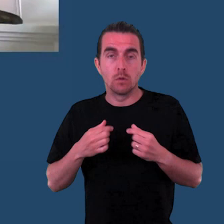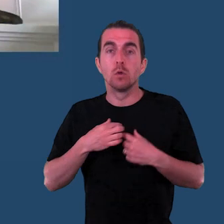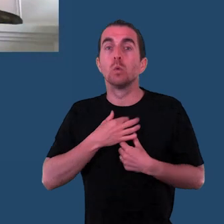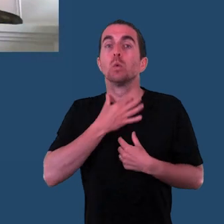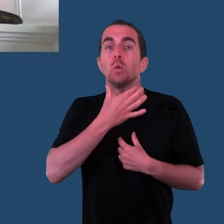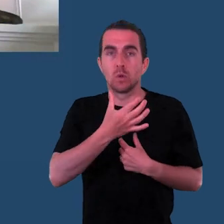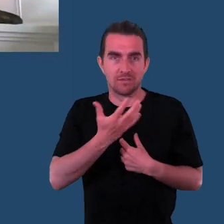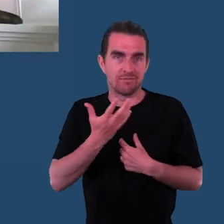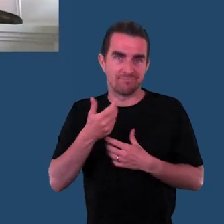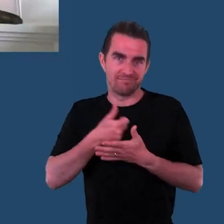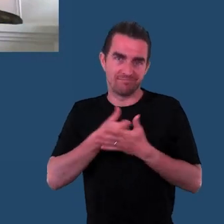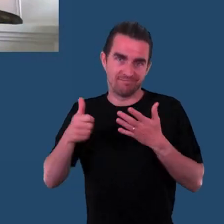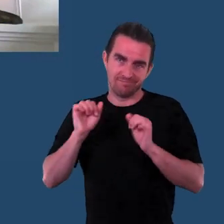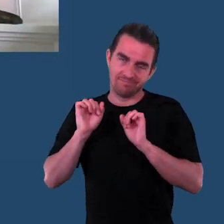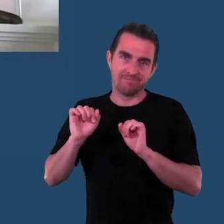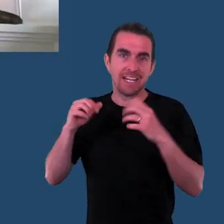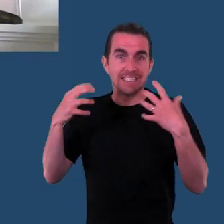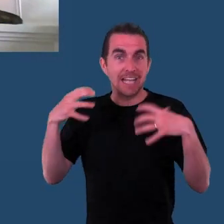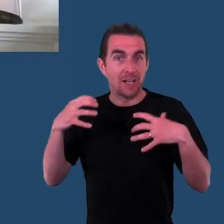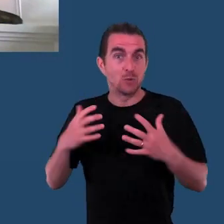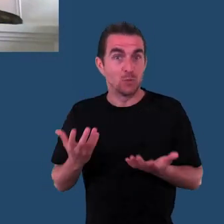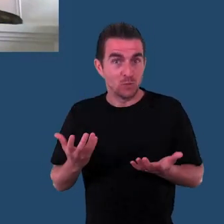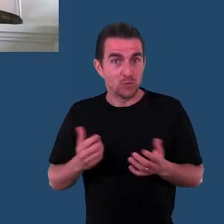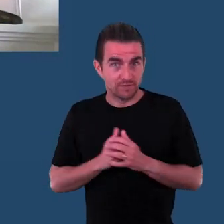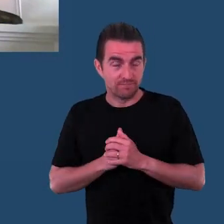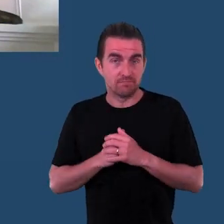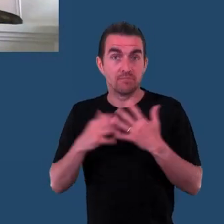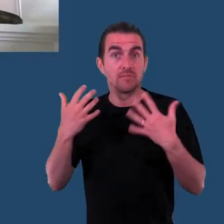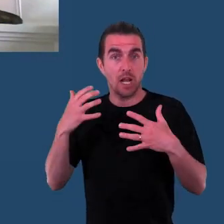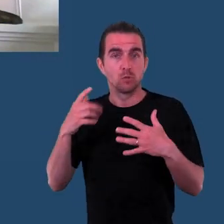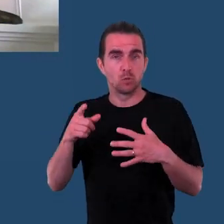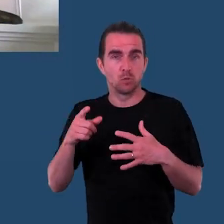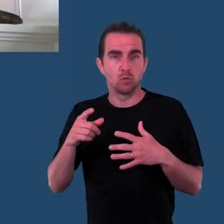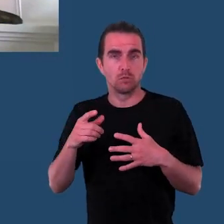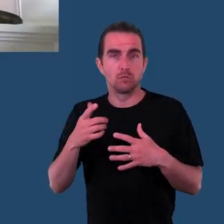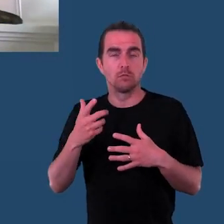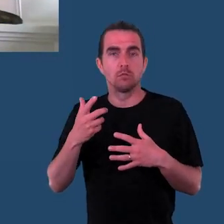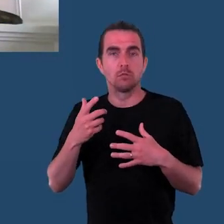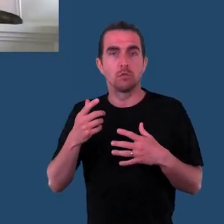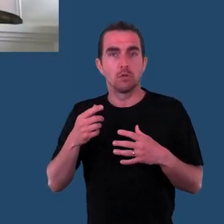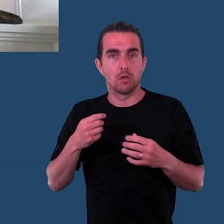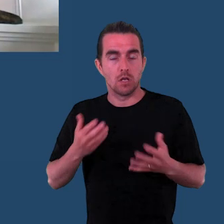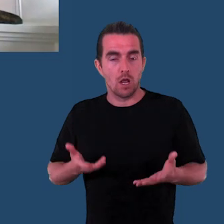which is very common, and found in dinosaurs, as well. For dinosaurs, hollow bones probably made them lighter